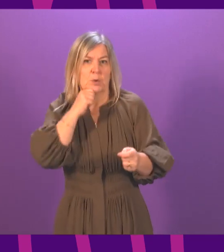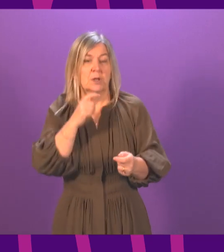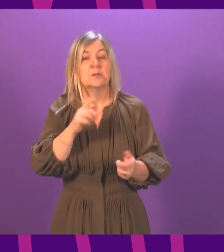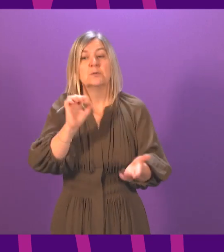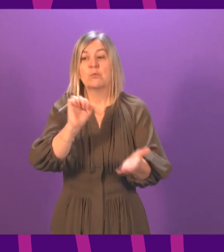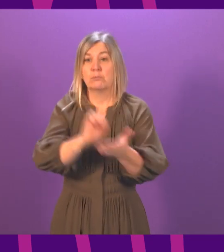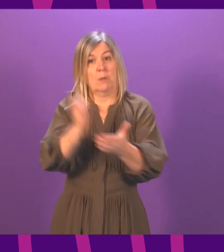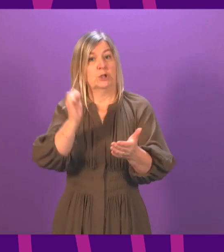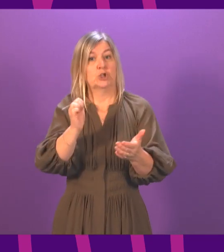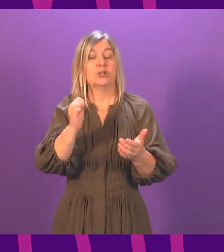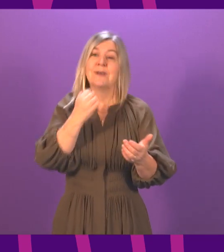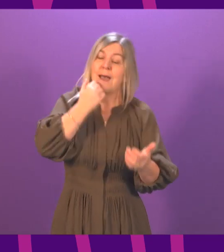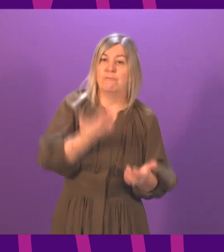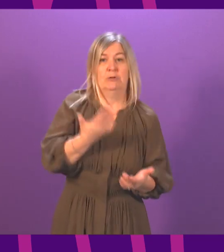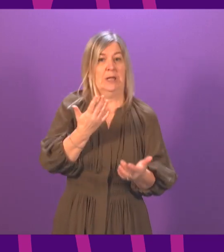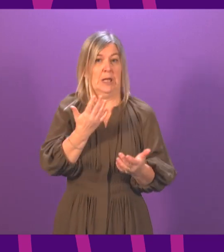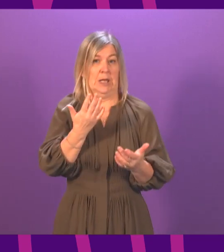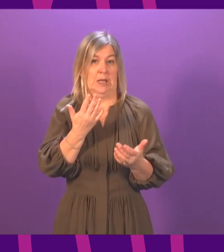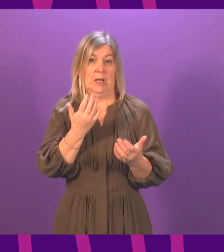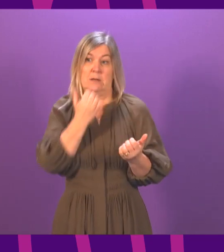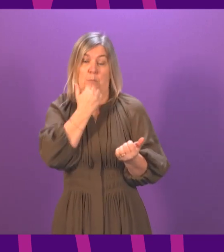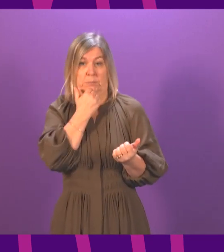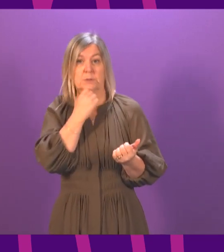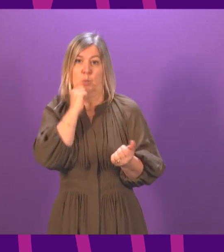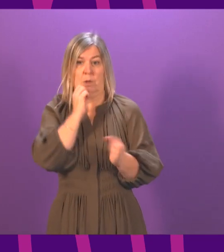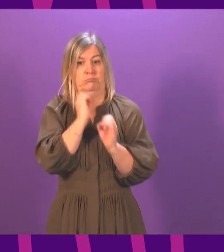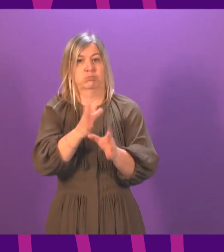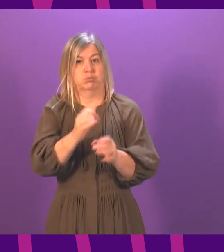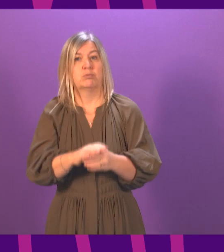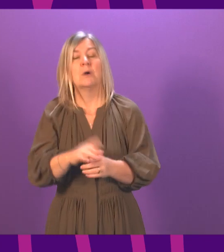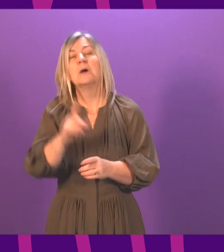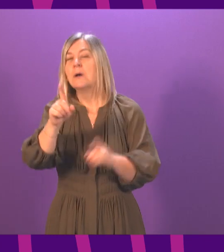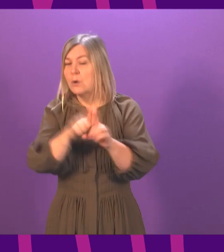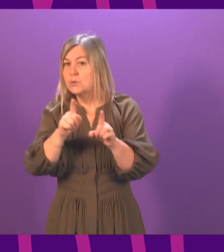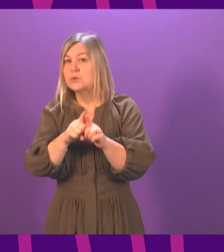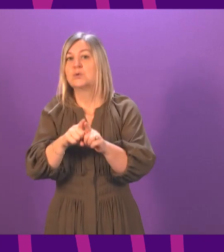is now publishing a daily breakdown and, in due course, Public Health Scotland will publish daily